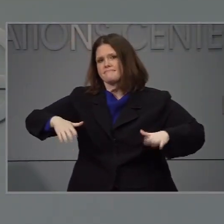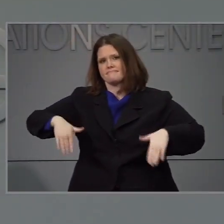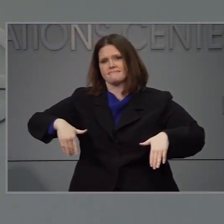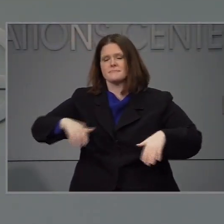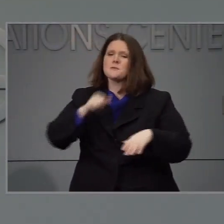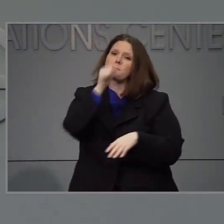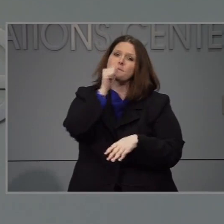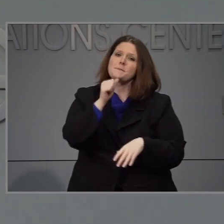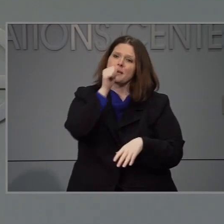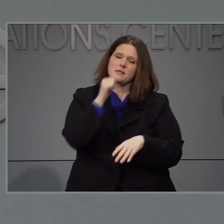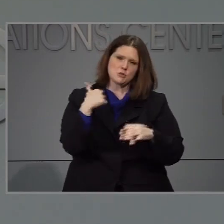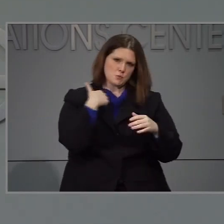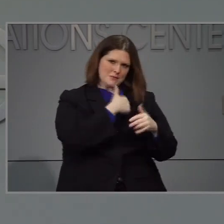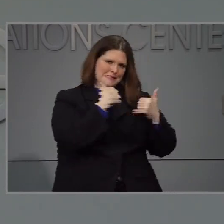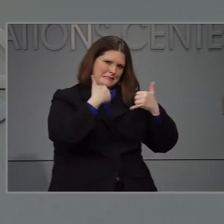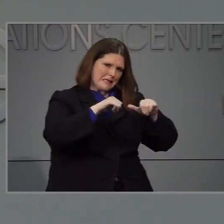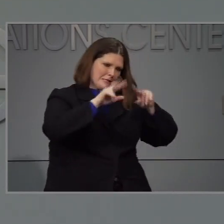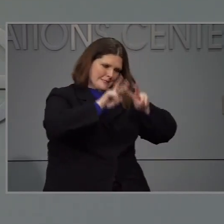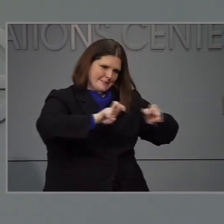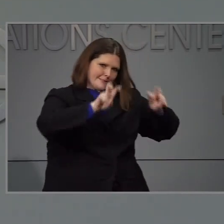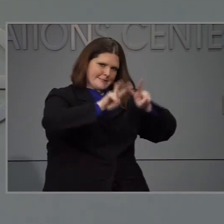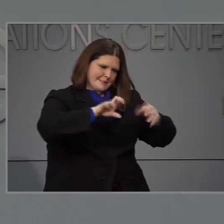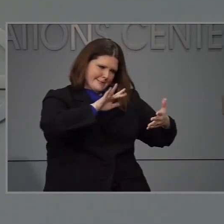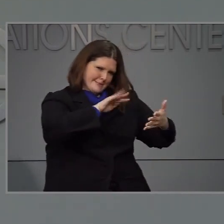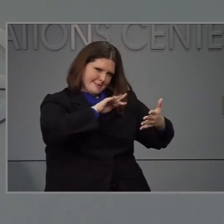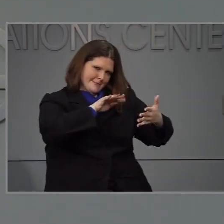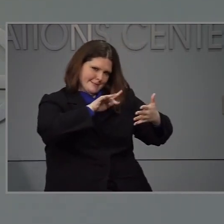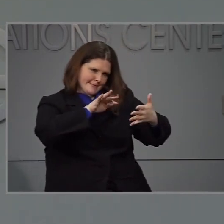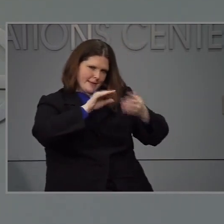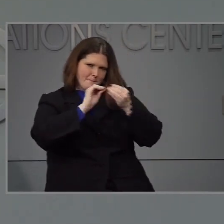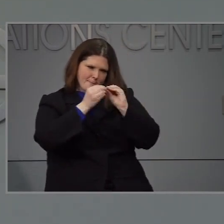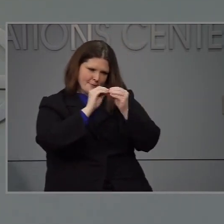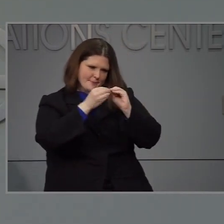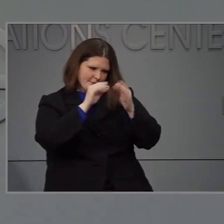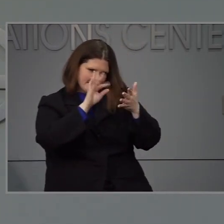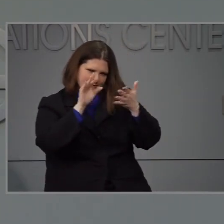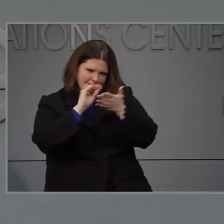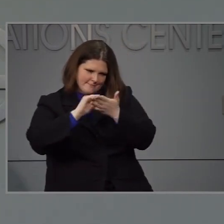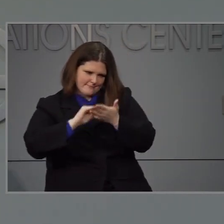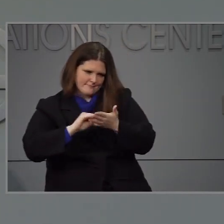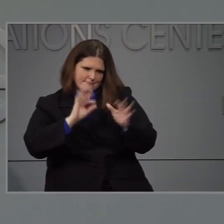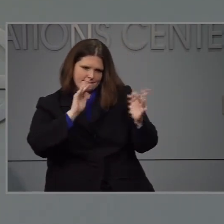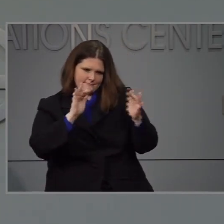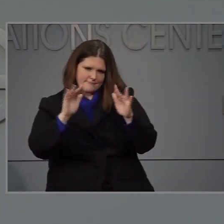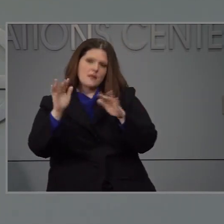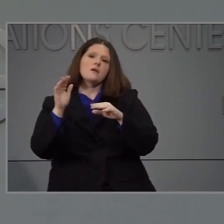CURVE BUT WE'RE NOT THERE QUITE YET. SO HANG IN WITH US AS WE CONTINUE TO LOOK AT THESE